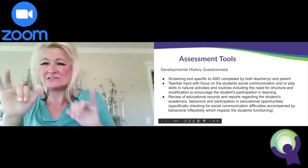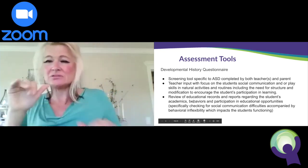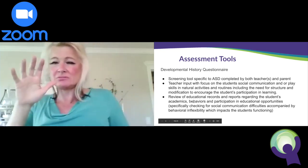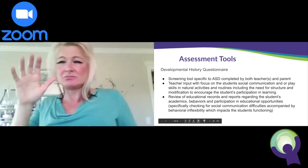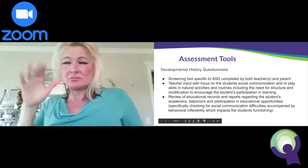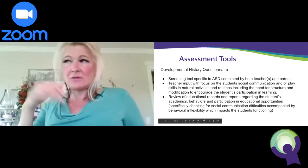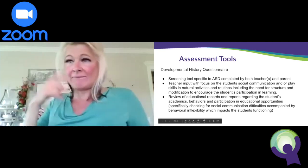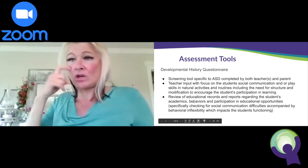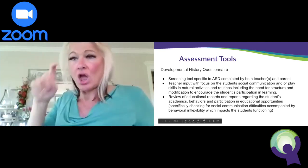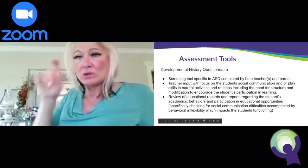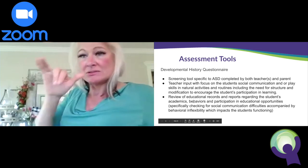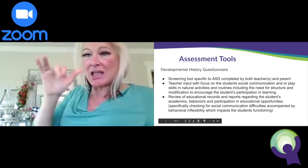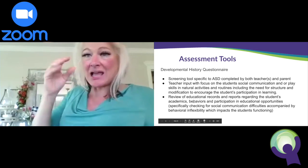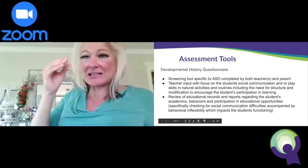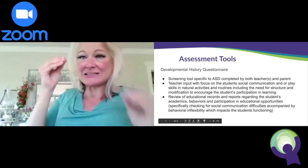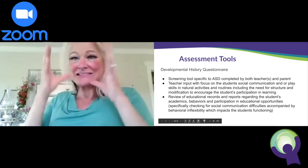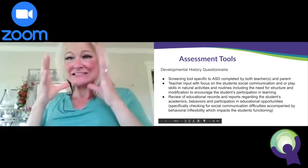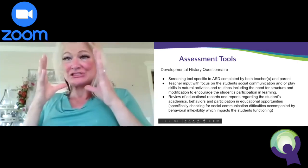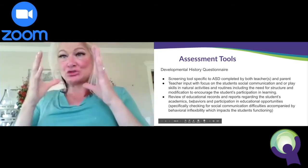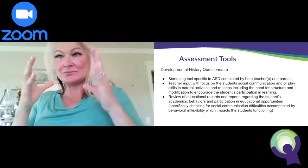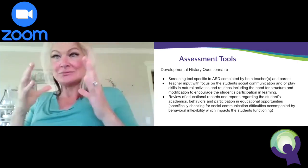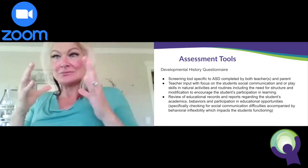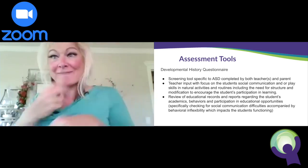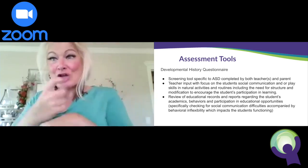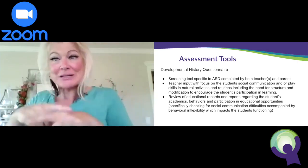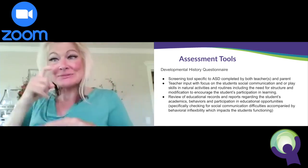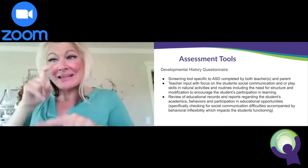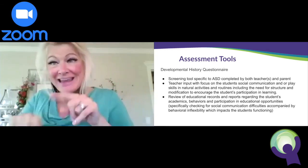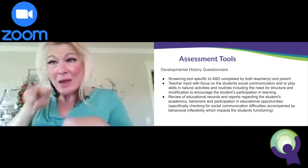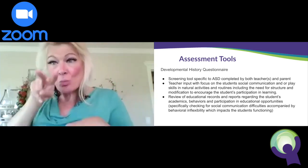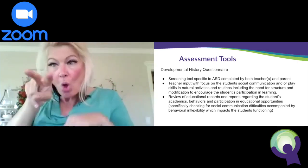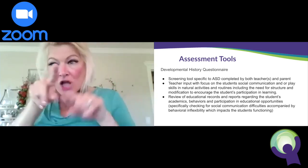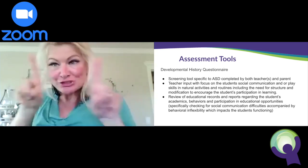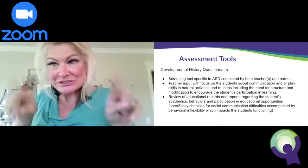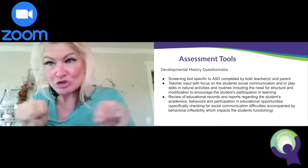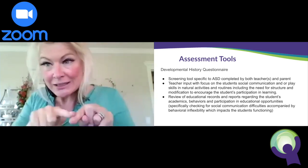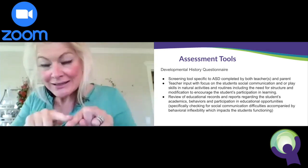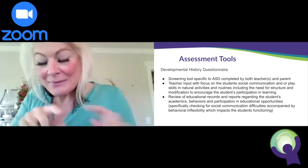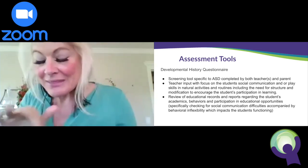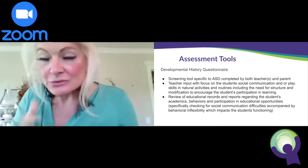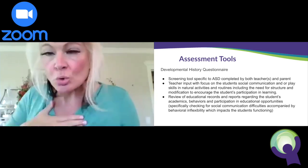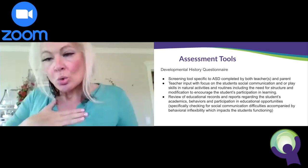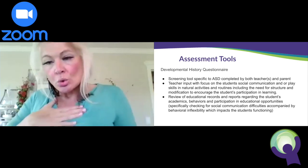so much with the coronavirus happening now, but again, in a typical environment